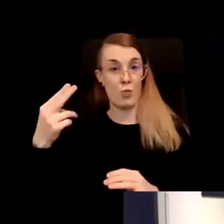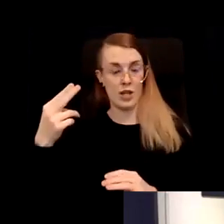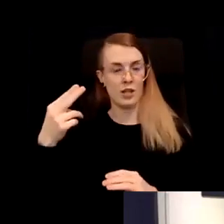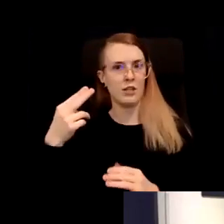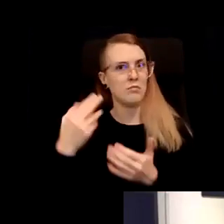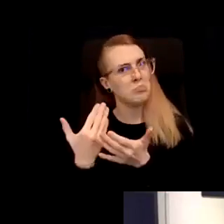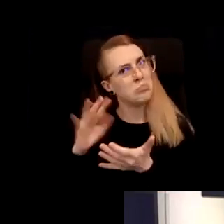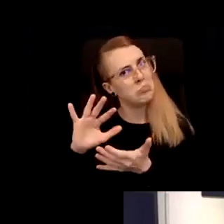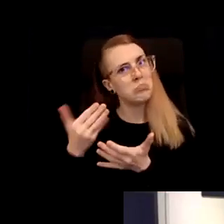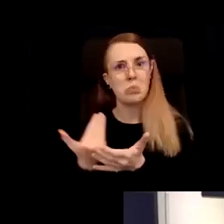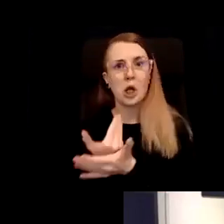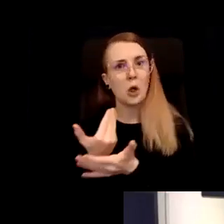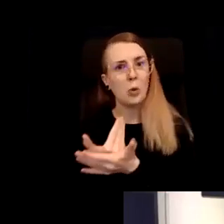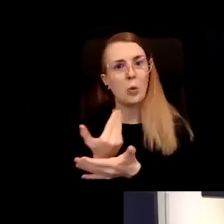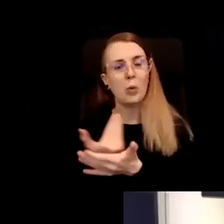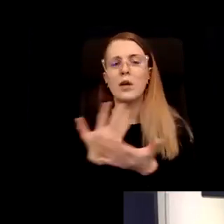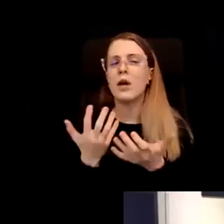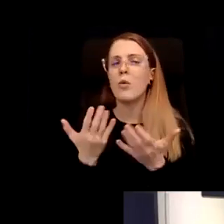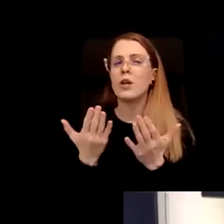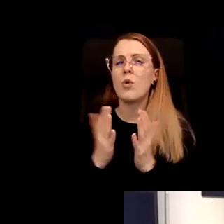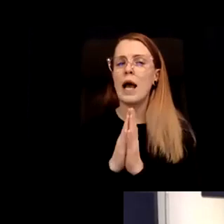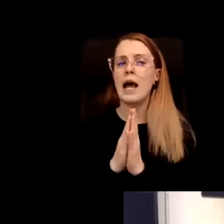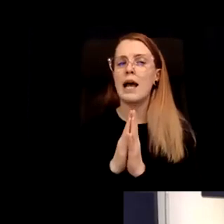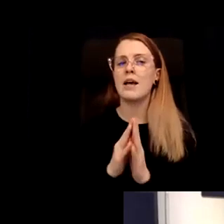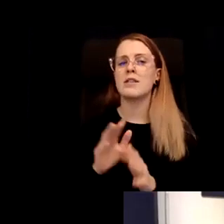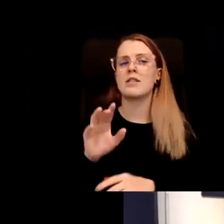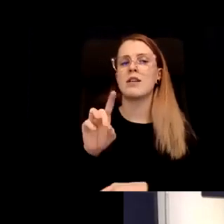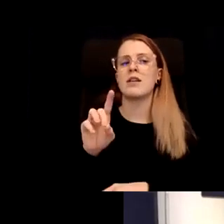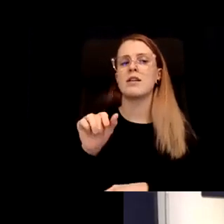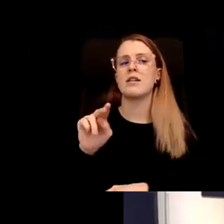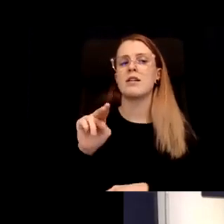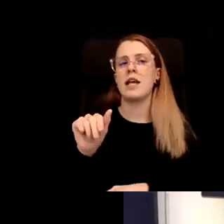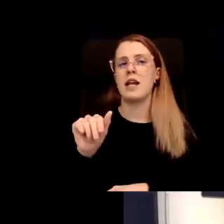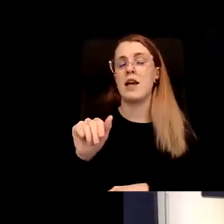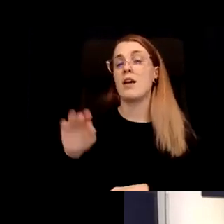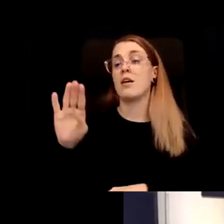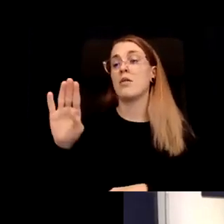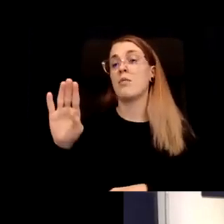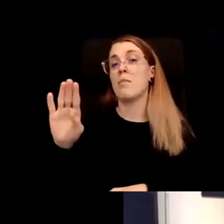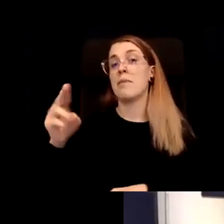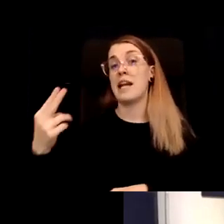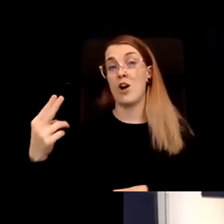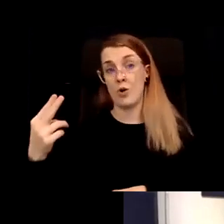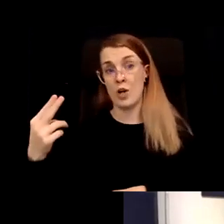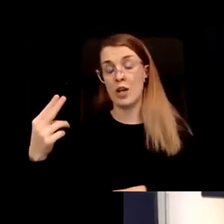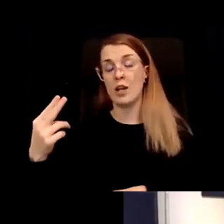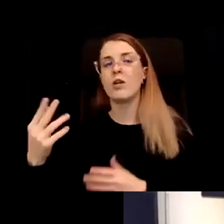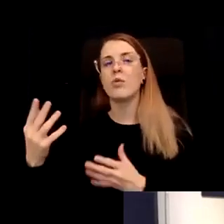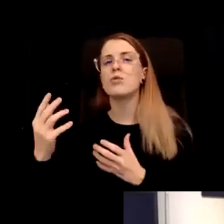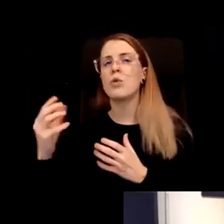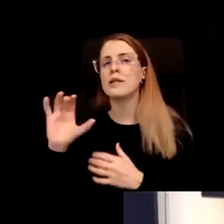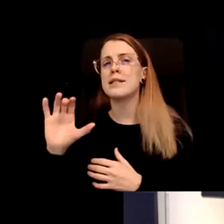And I wanted to ask Dena, when Betty Hardwick was looking at CCBHC certification, what was